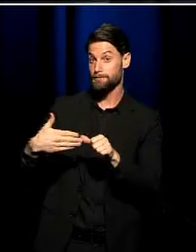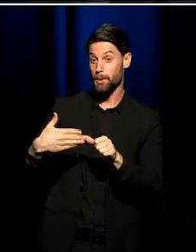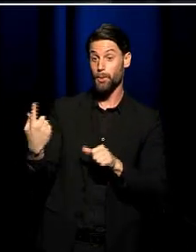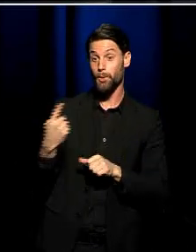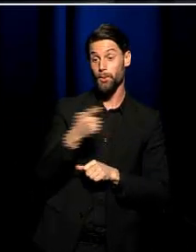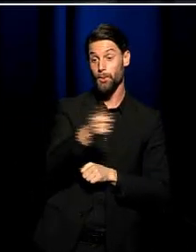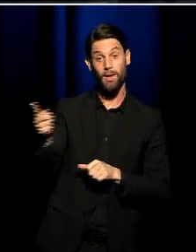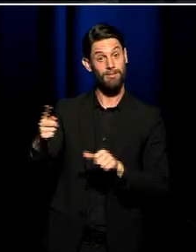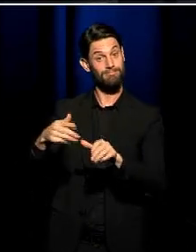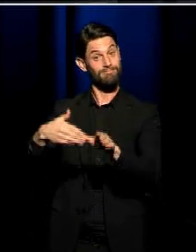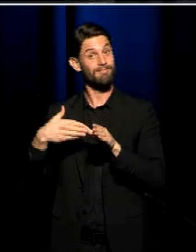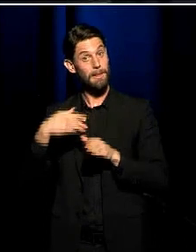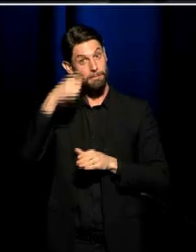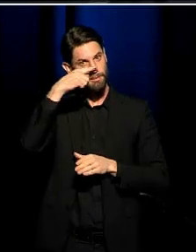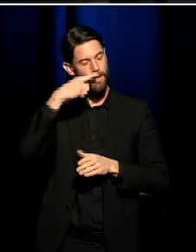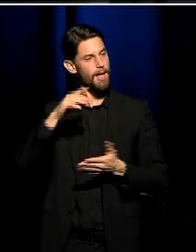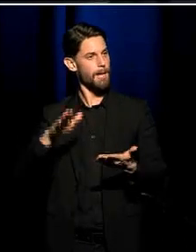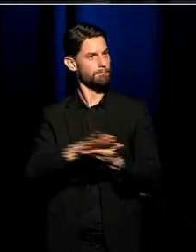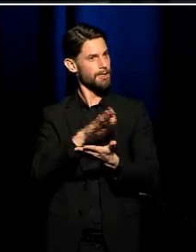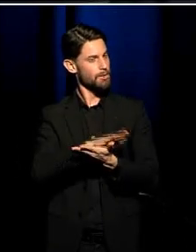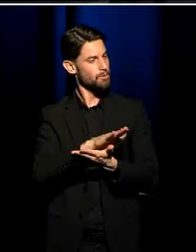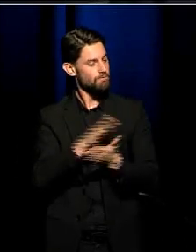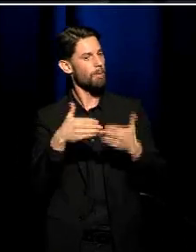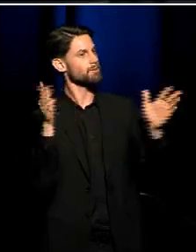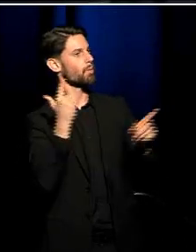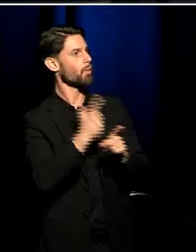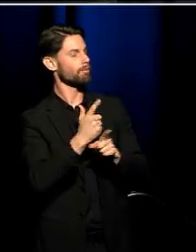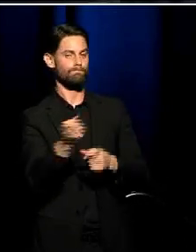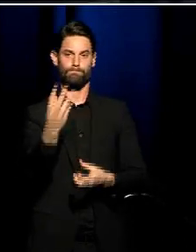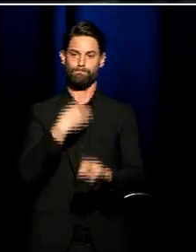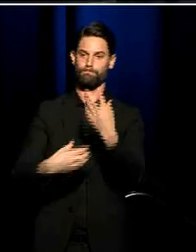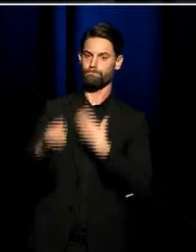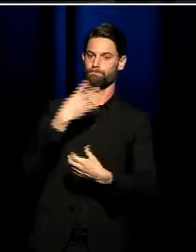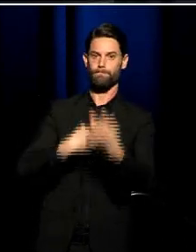Nations people to share their experiences with us. The Commission